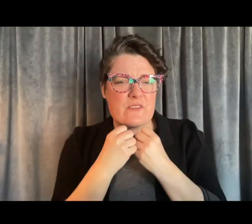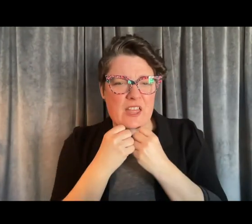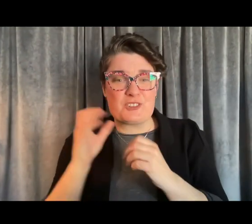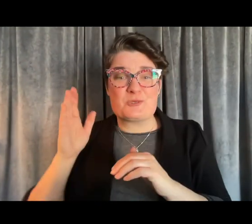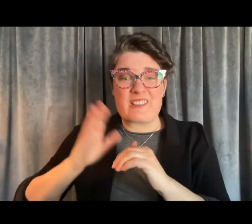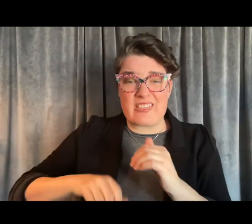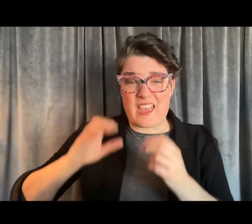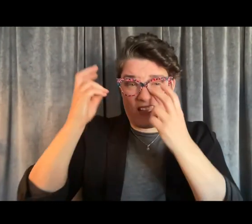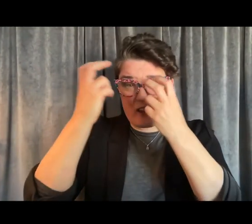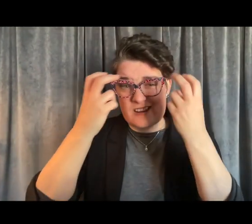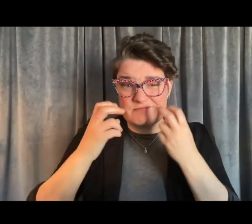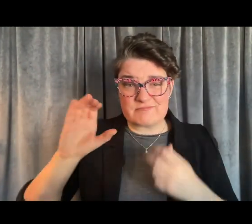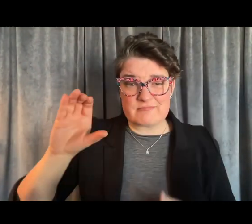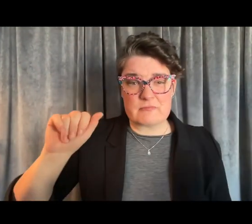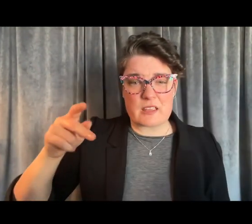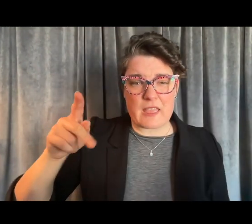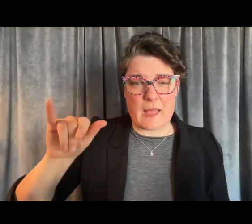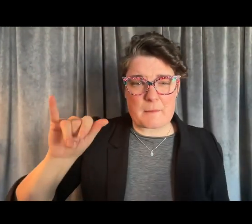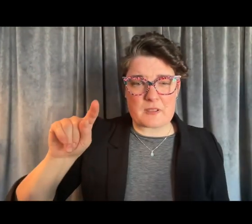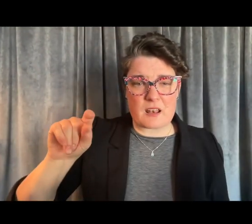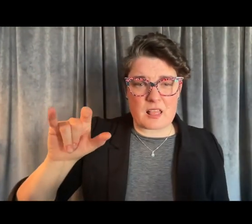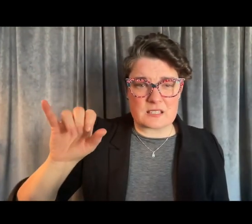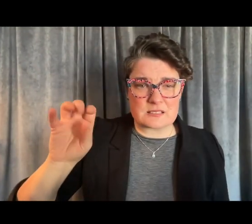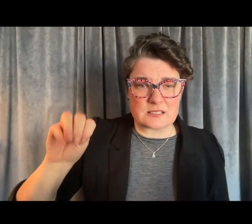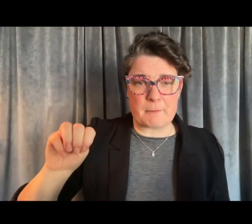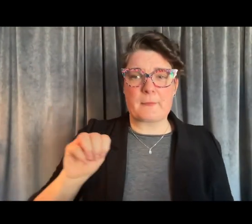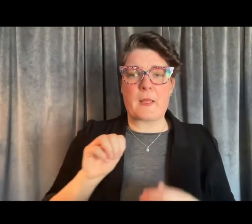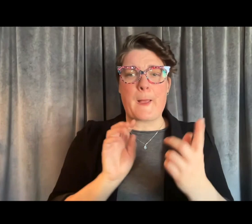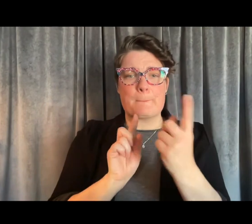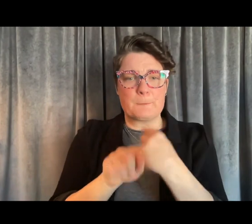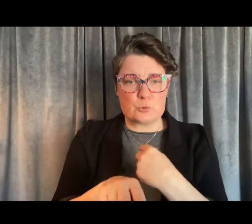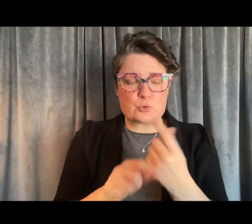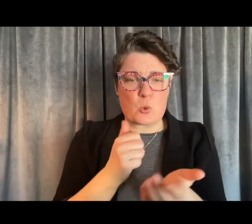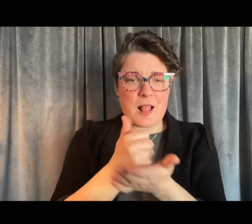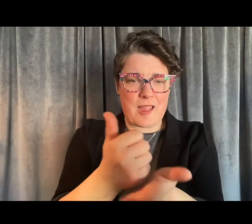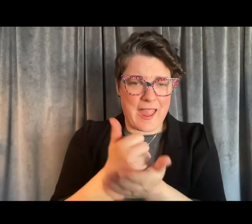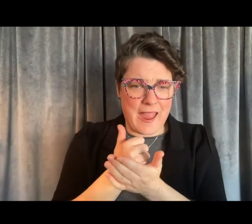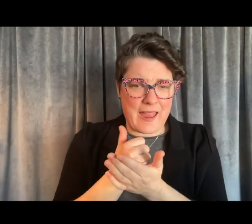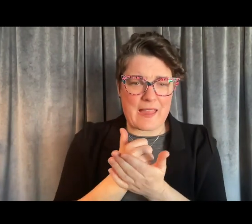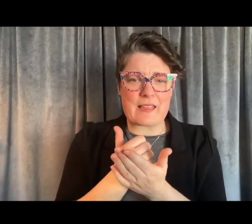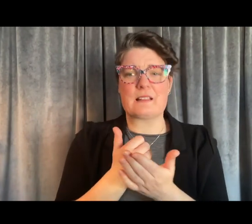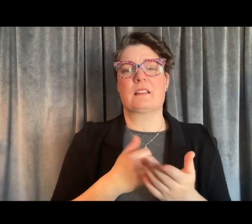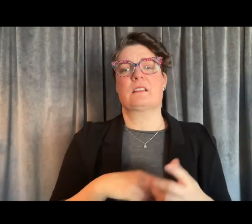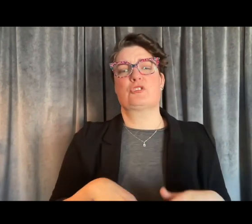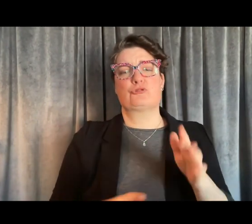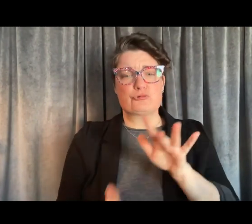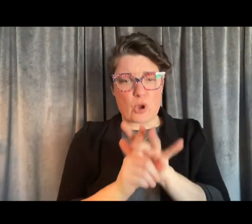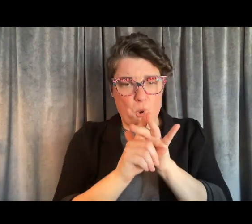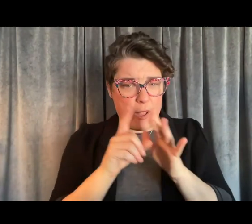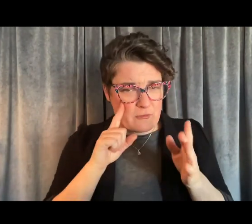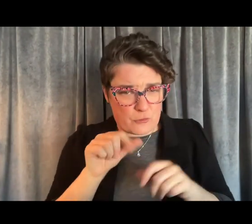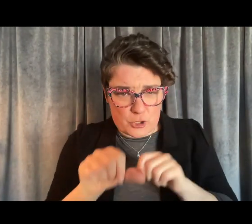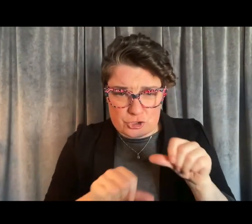Doing mutual aid and showing up for each other and that's one of the ways that I feel like I do create a World to Come is by living in this world.